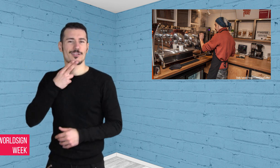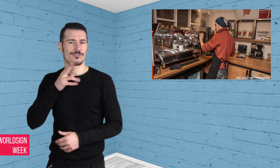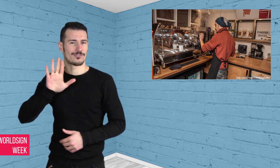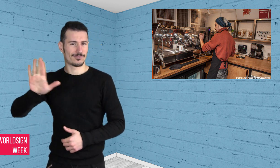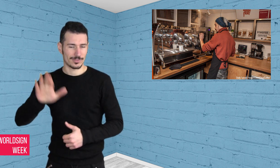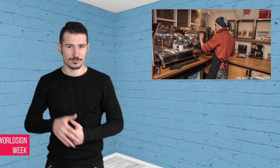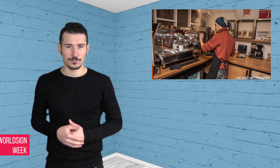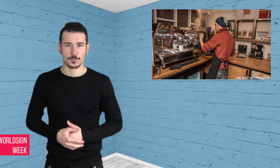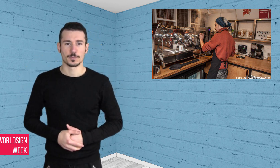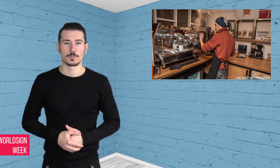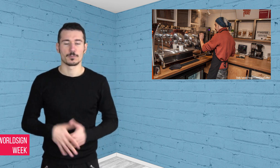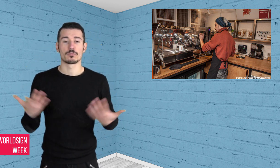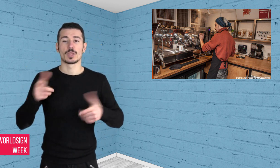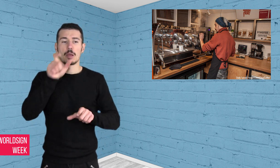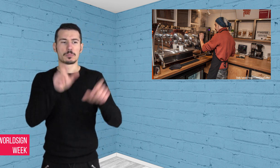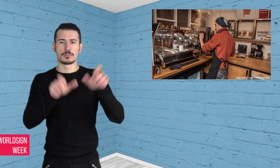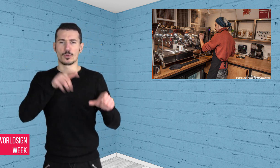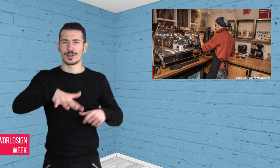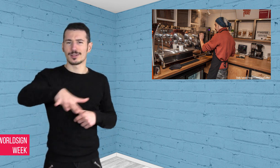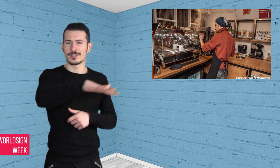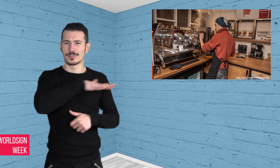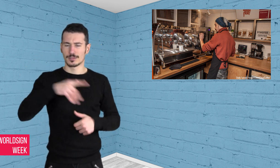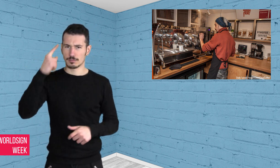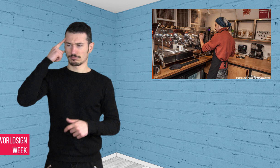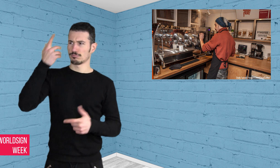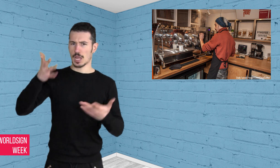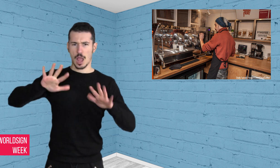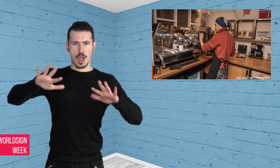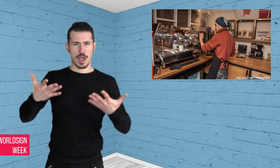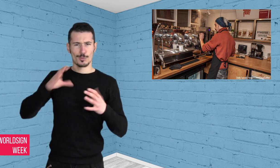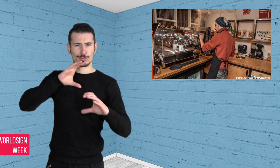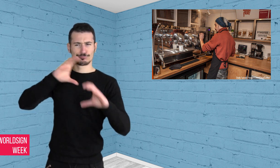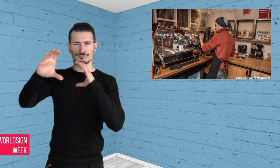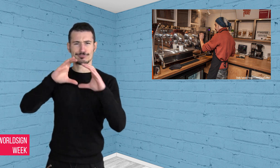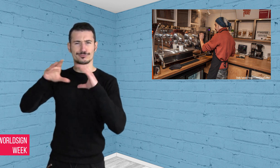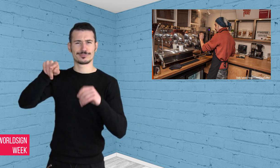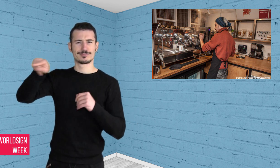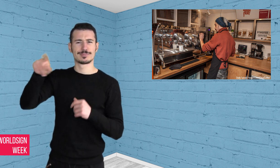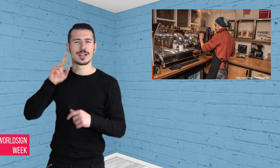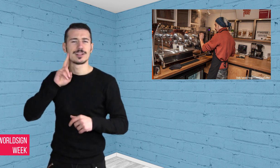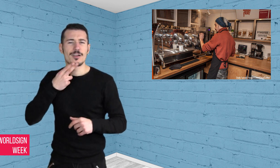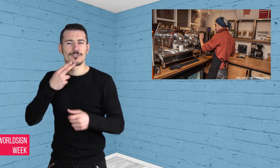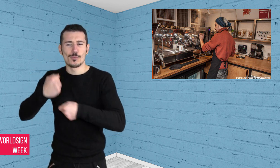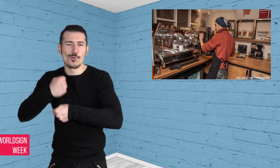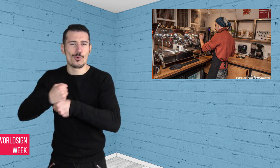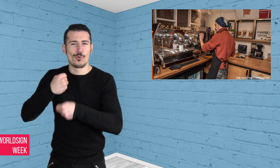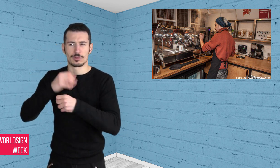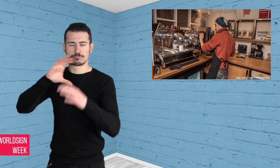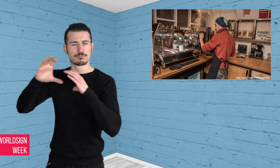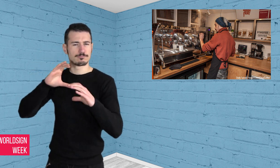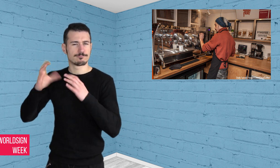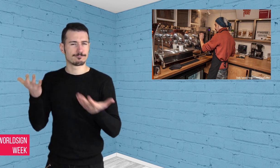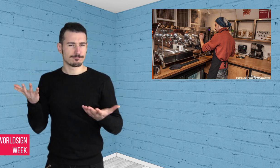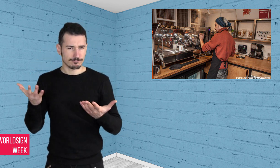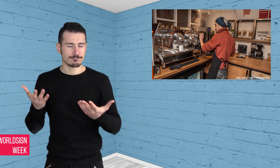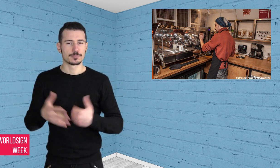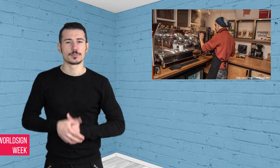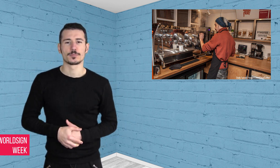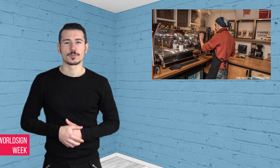People wonder how they could communicate with deaf workers.